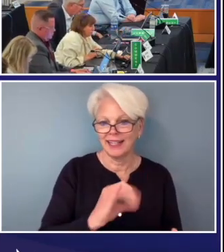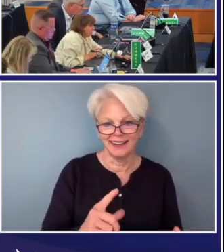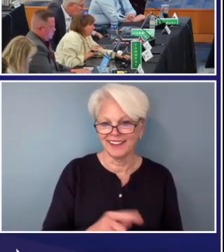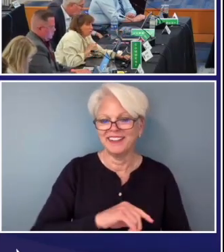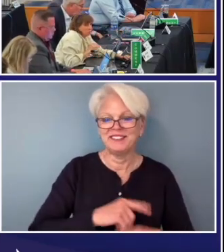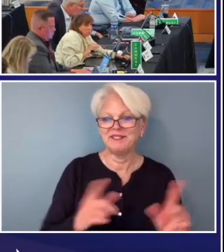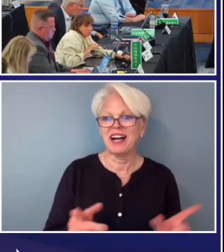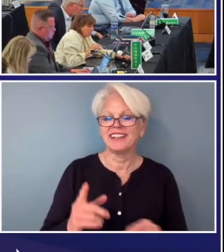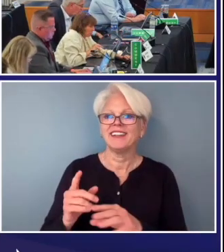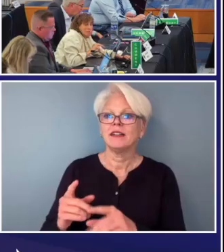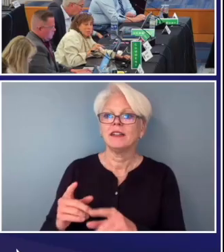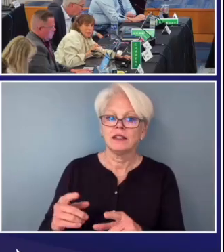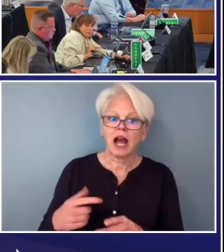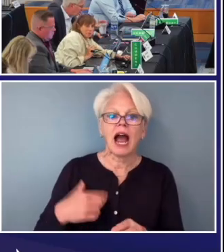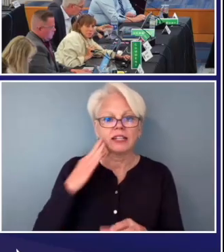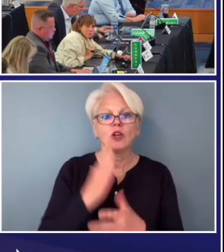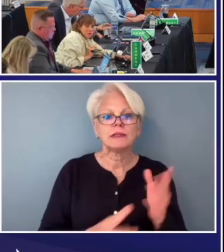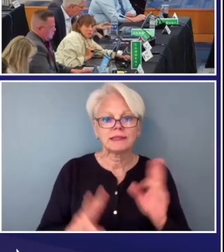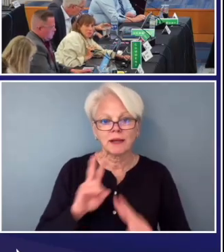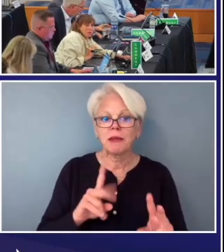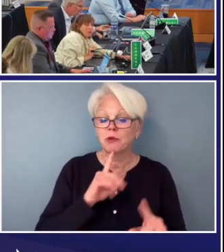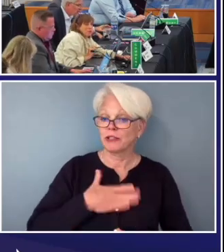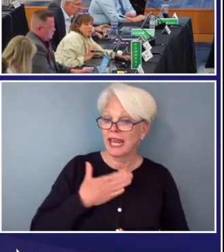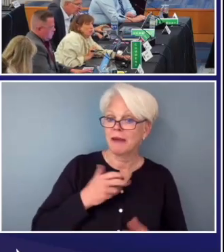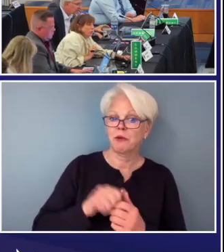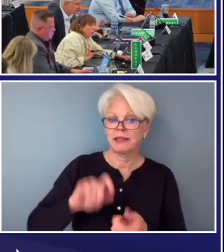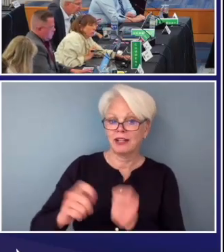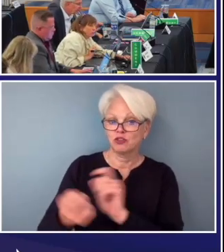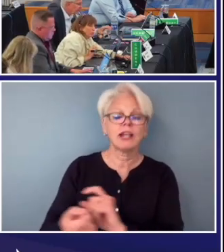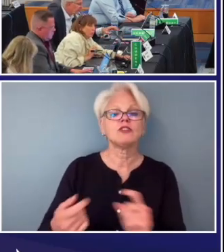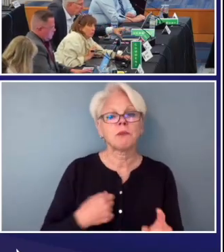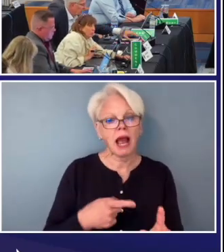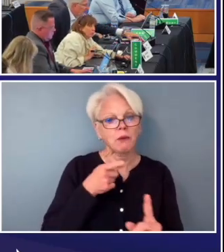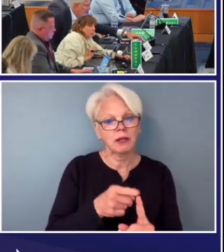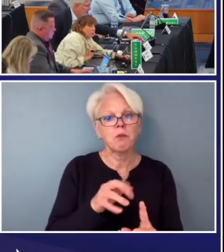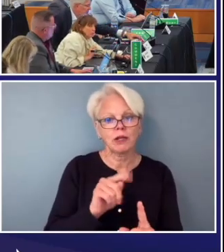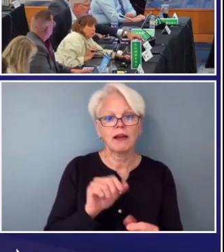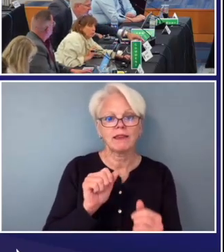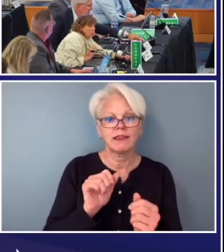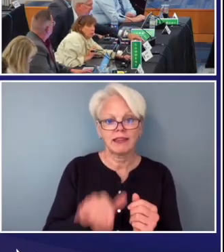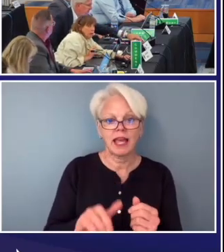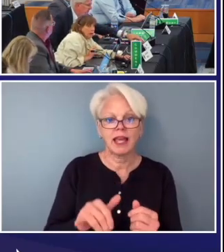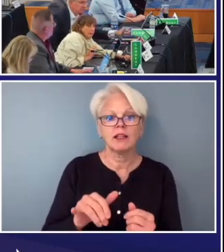and I know some people are really happy with this change, but I do want to point out that with the department's new grad,